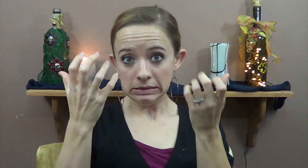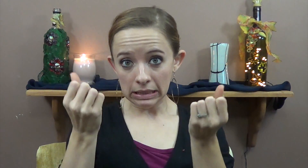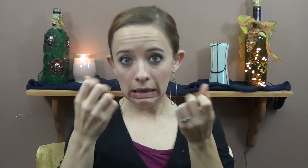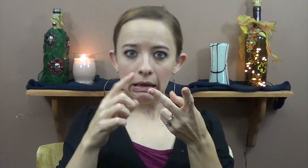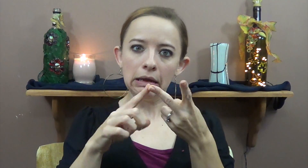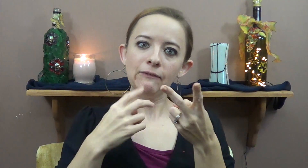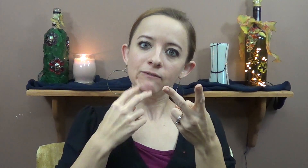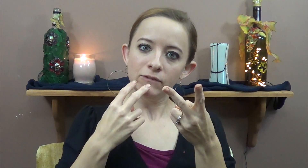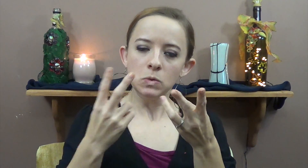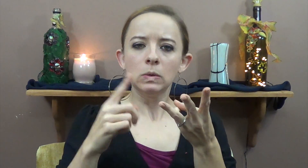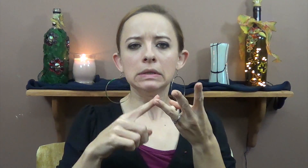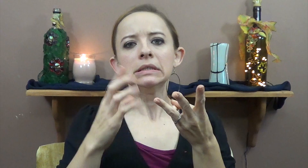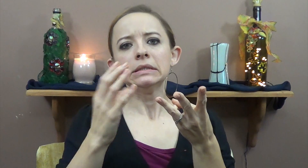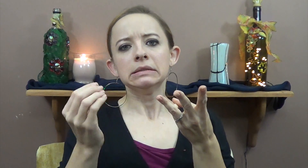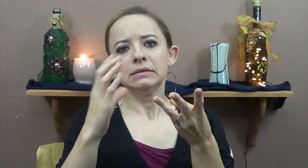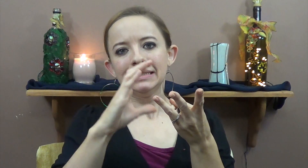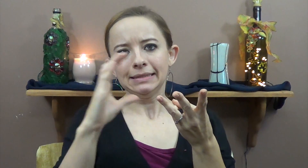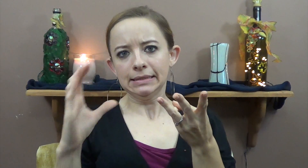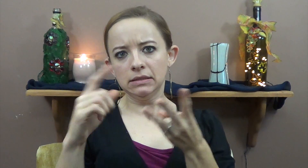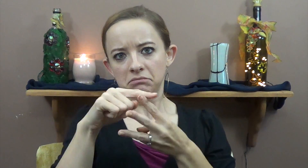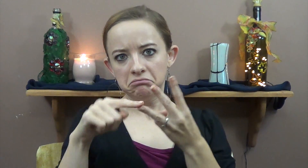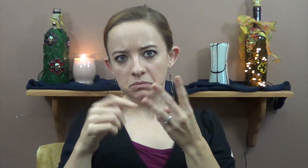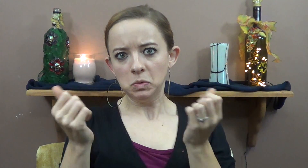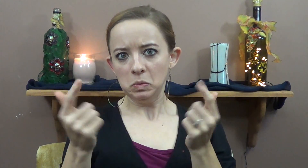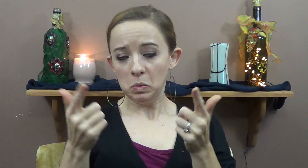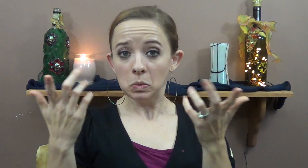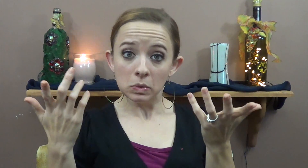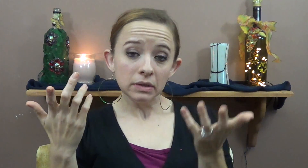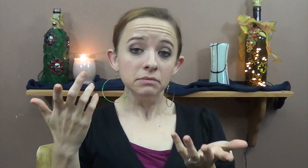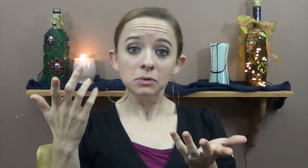give it a try. See about doing doing signing. I'll have a voice over and